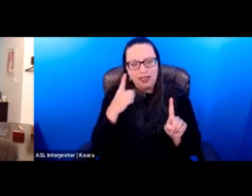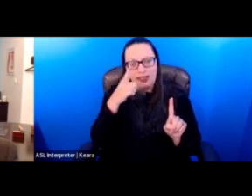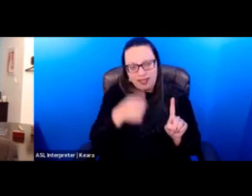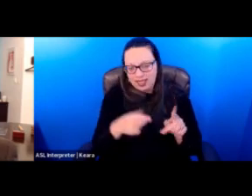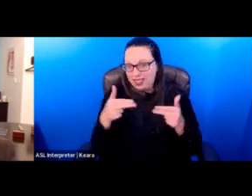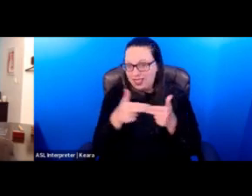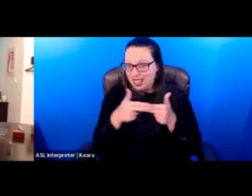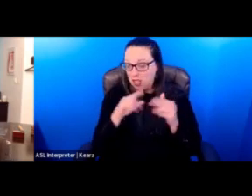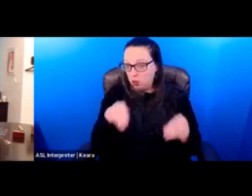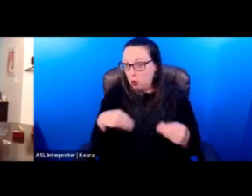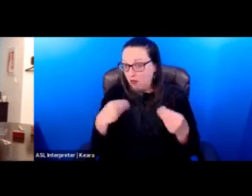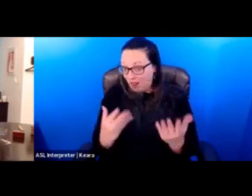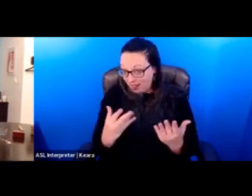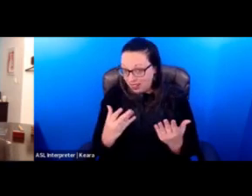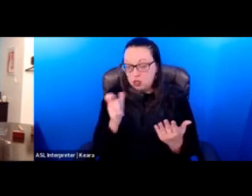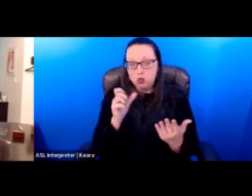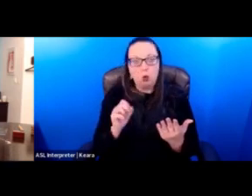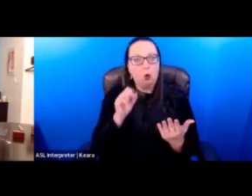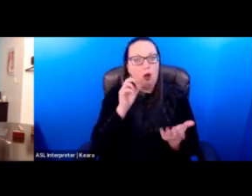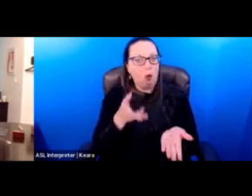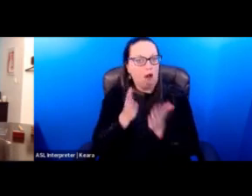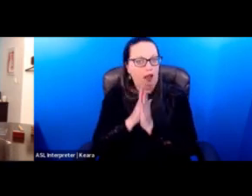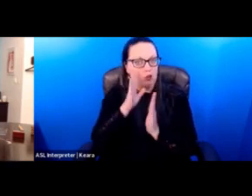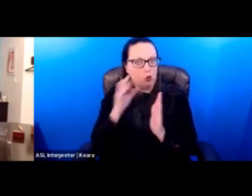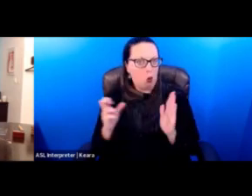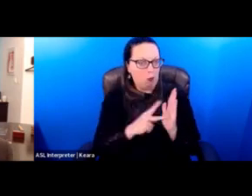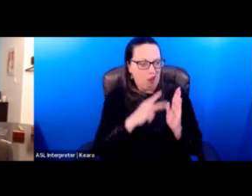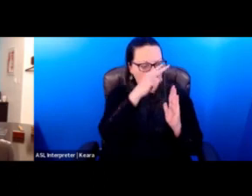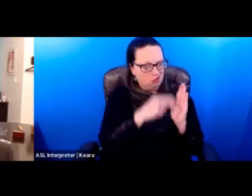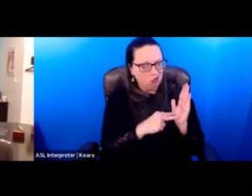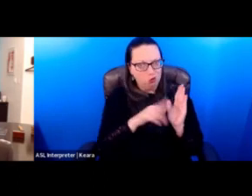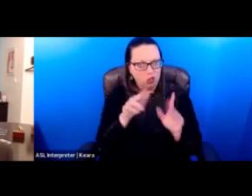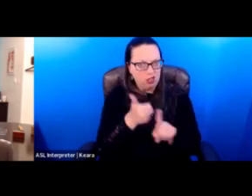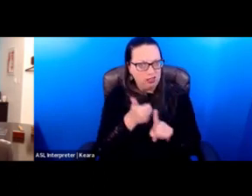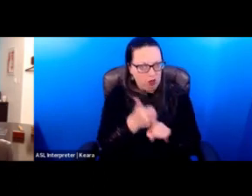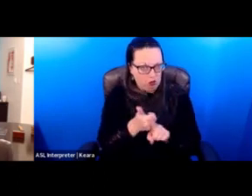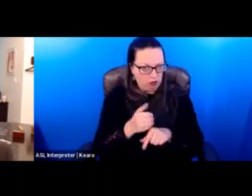So I would ask you to go back and look at all the data on the slides as we go along. Next